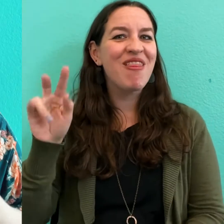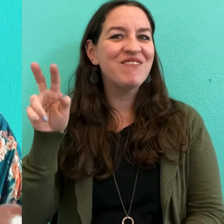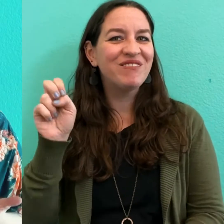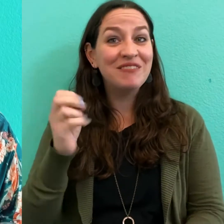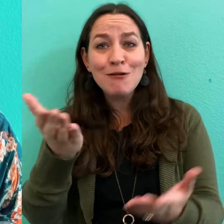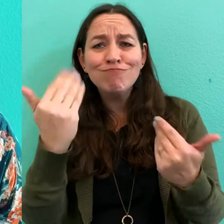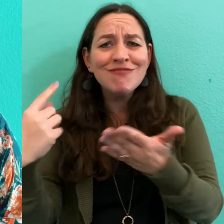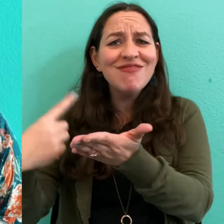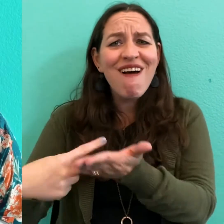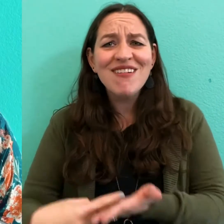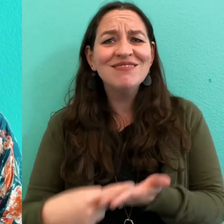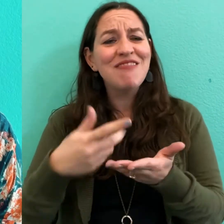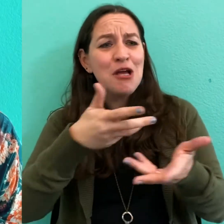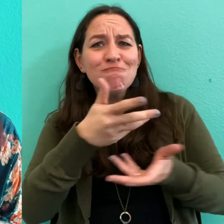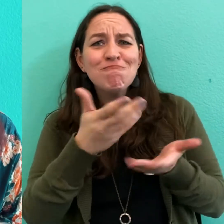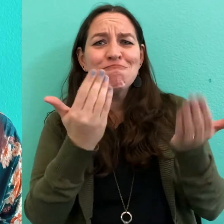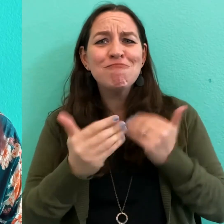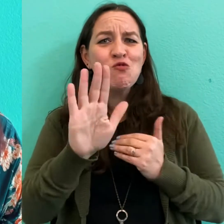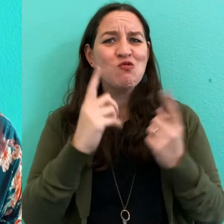So please join us on Wednesdays, Instagram, 12:00 Central @thegraciousmind,